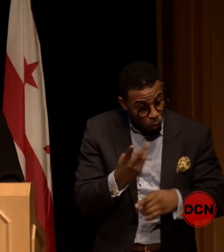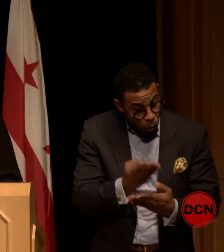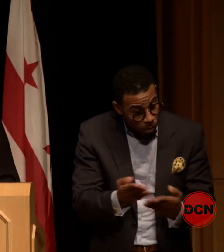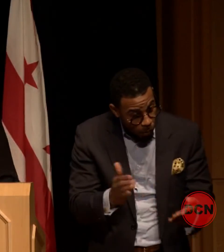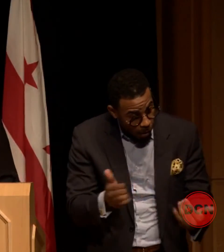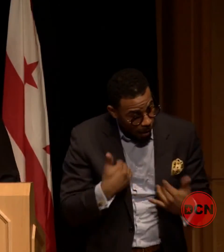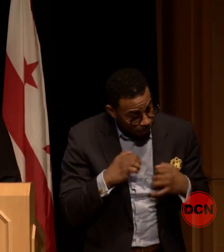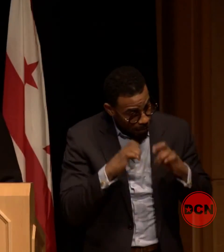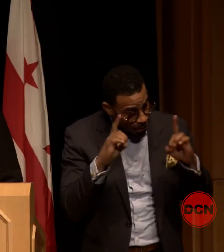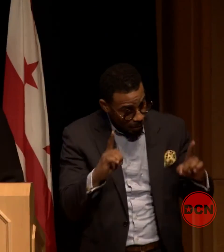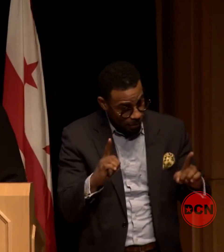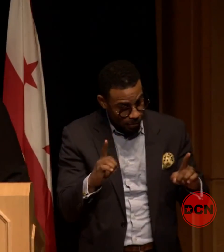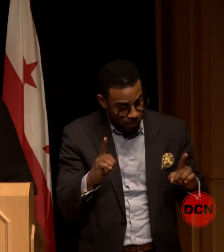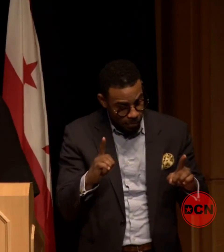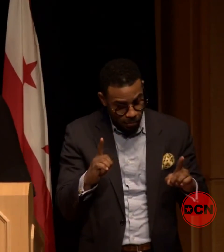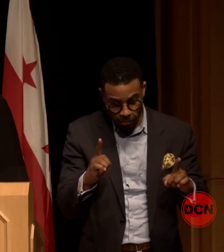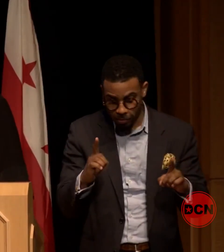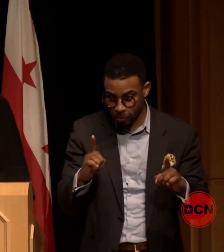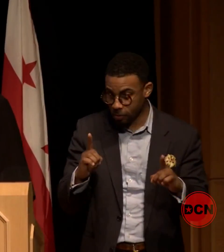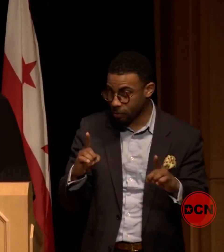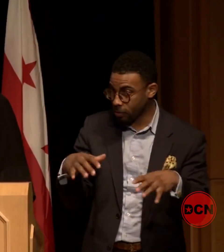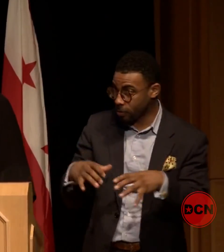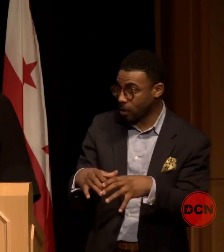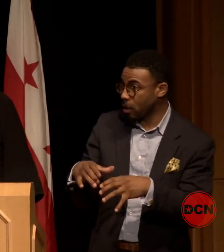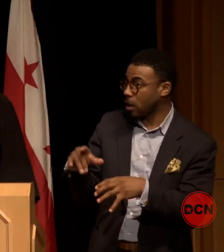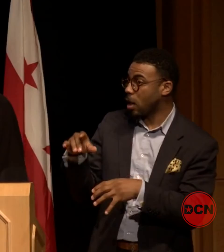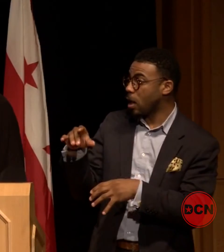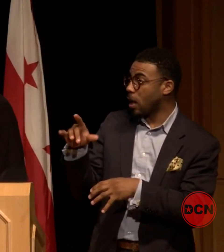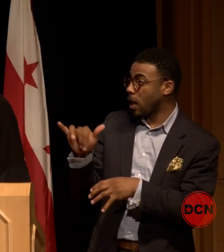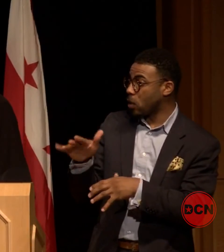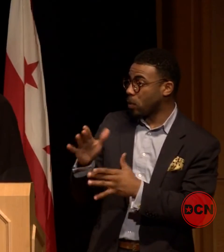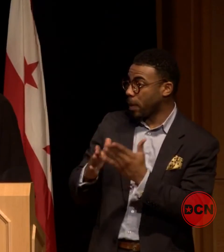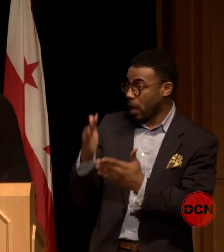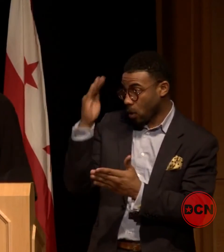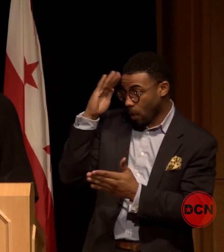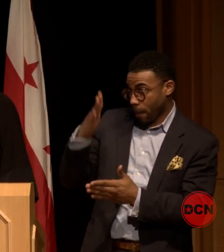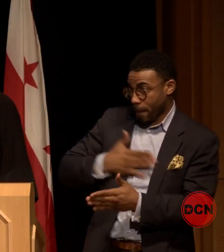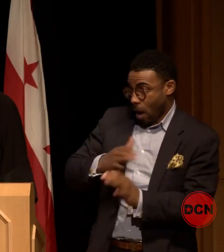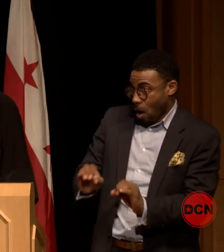HAVE IN EDUCATION CLUSTER. AS YOU MAY KNOW, MY OFFICE WORKS